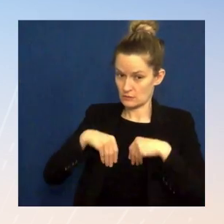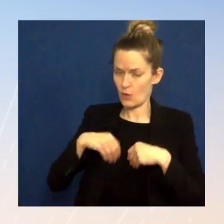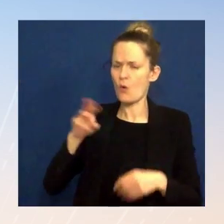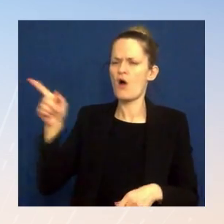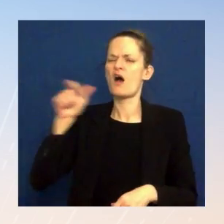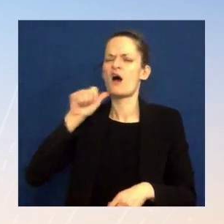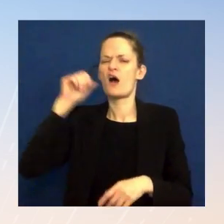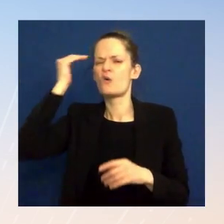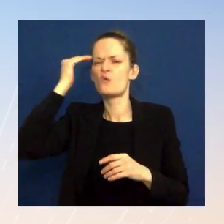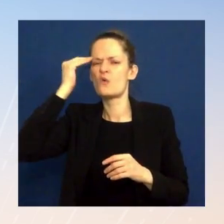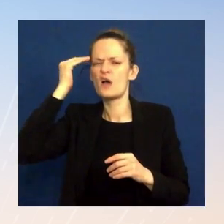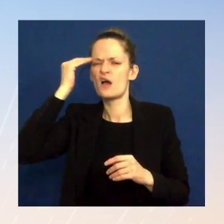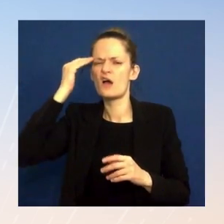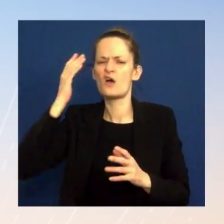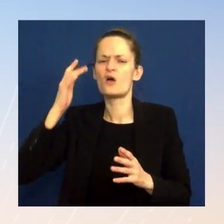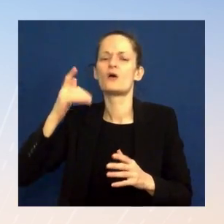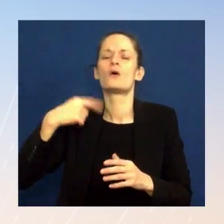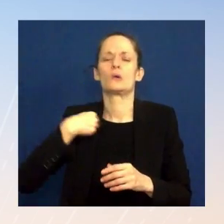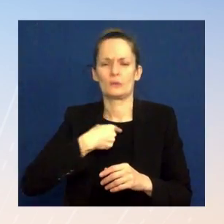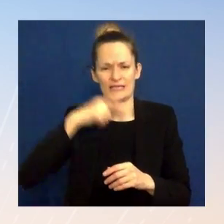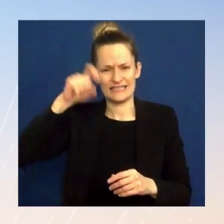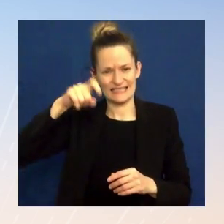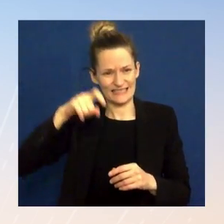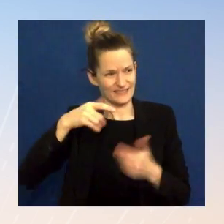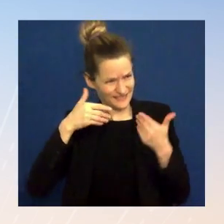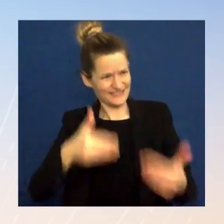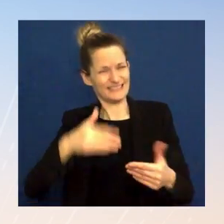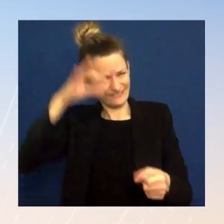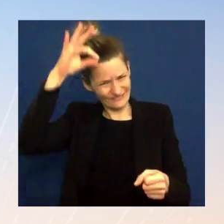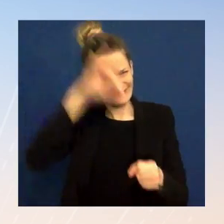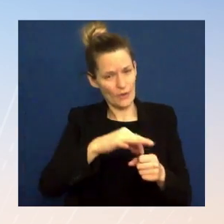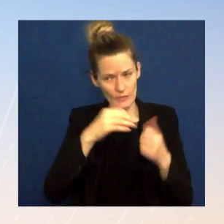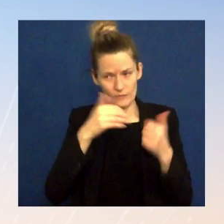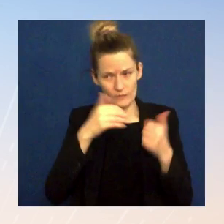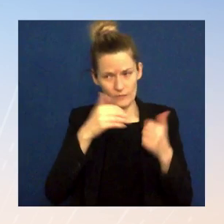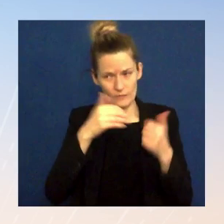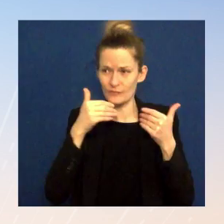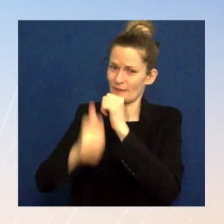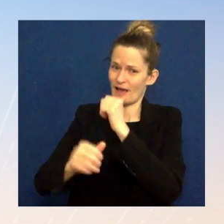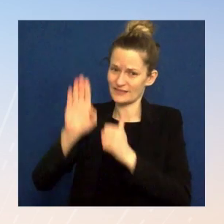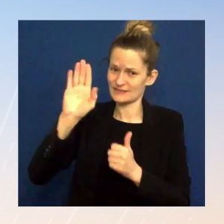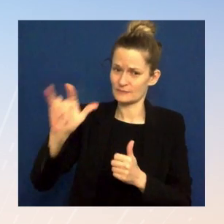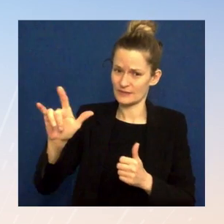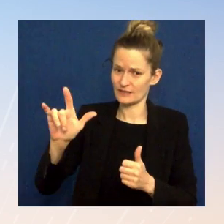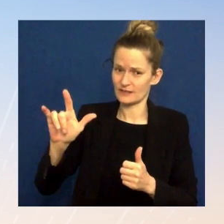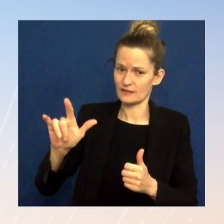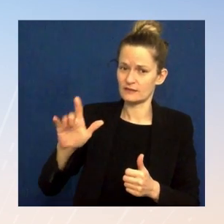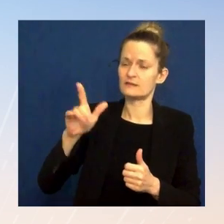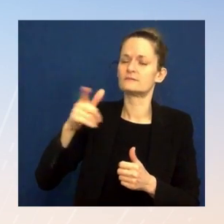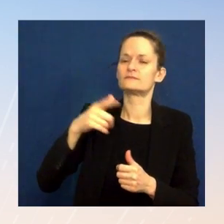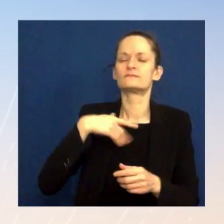The Press: And just a clarification -- another follow-up to that. Ms. Psaki: Sure. The Press: The fact that the schedule is still a little in flux --